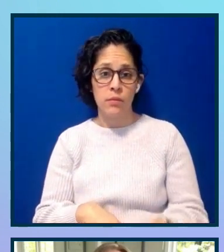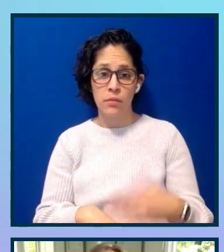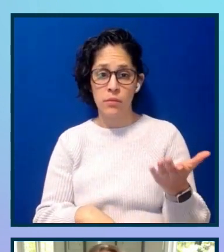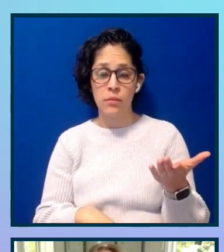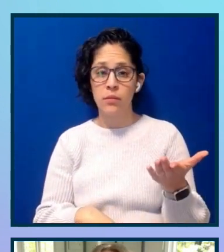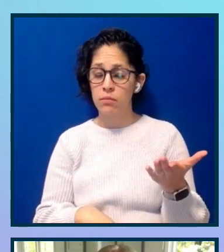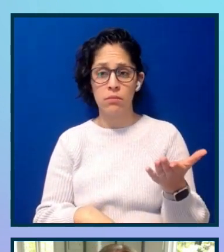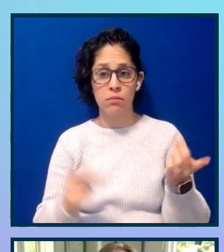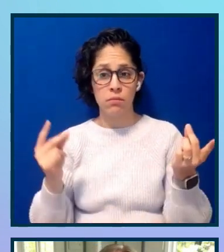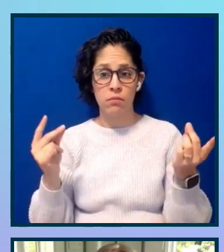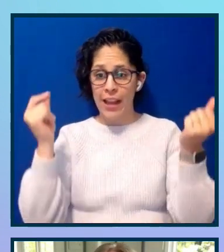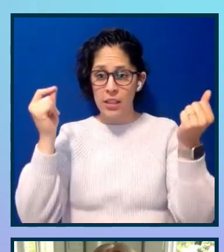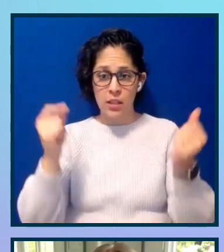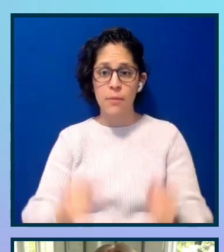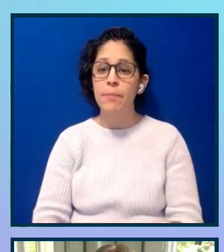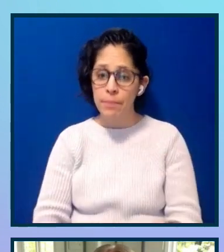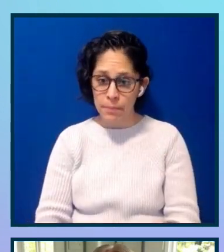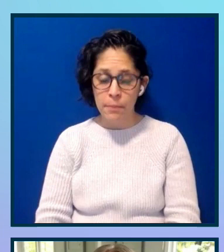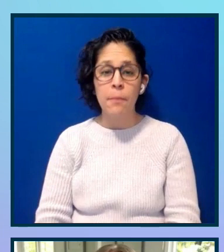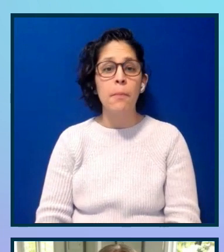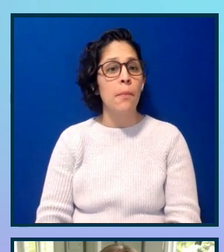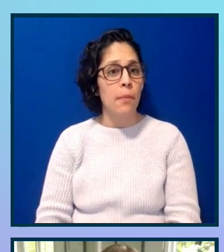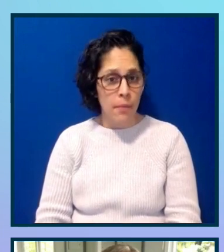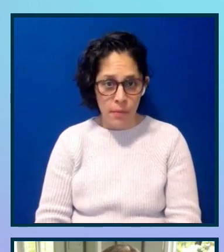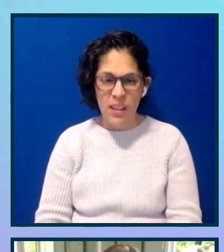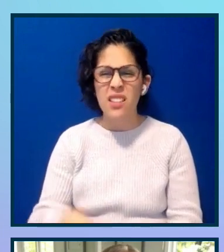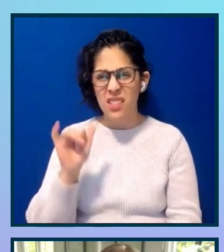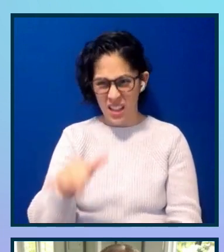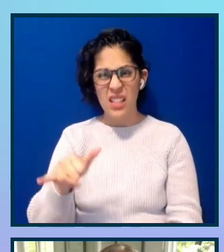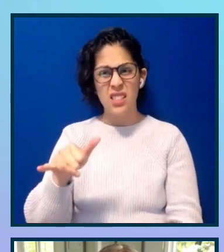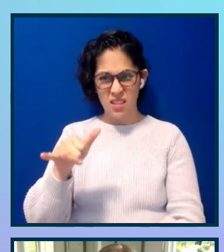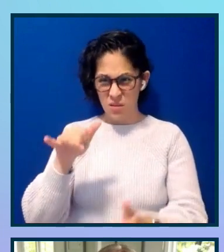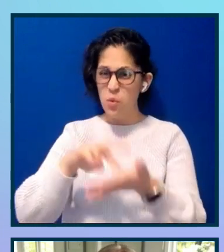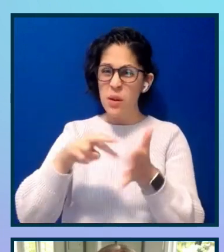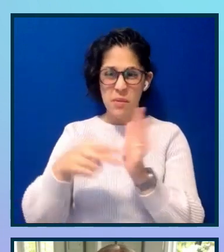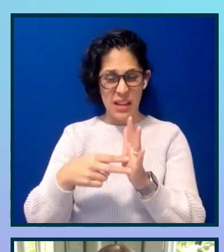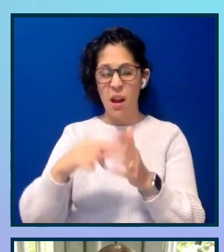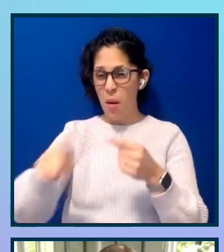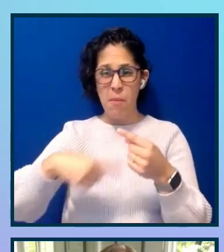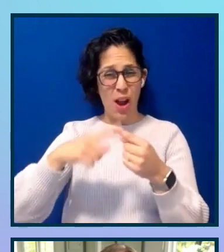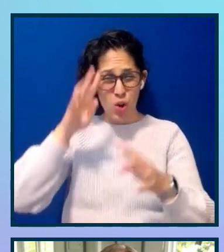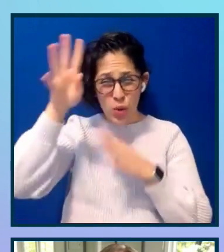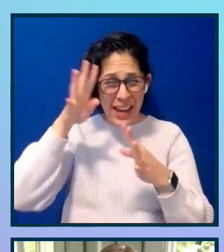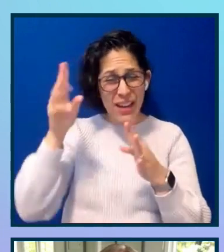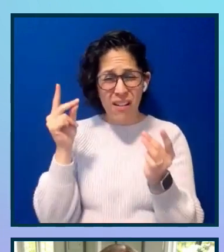That's how fast that is. That's what we're talking about when we're talking about creative agility. That's what we're talking about